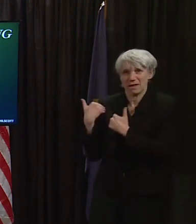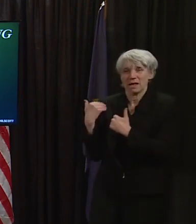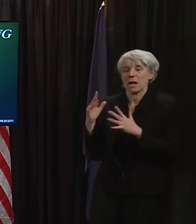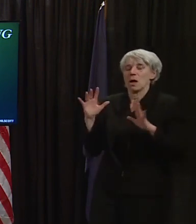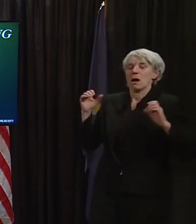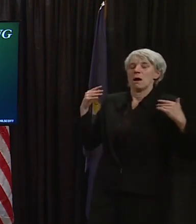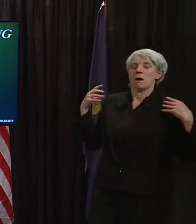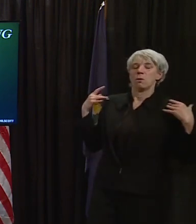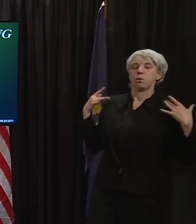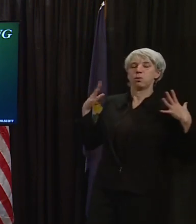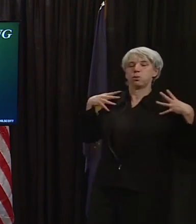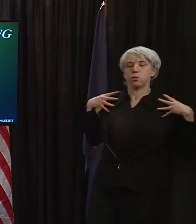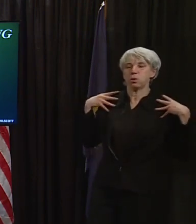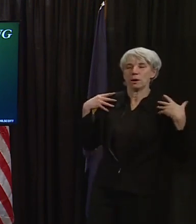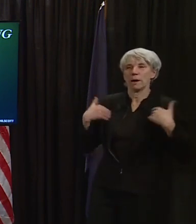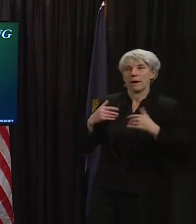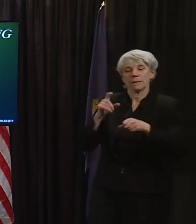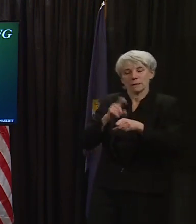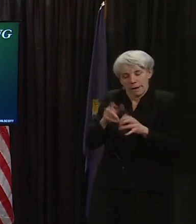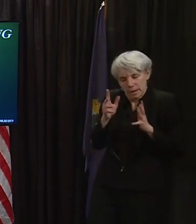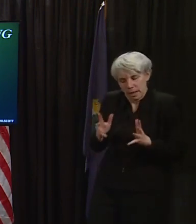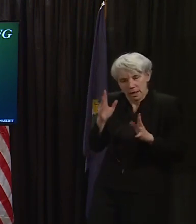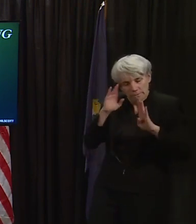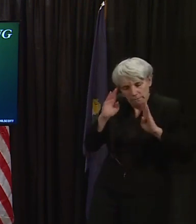and evaluating students who become ill in the school